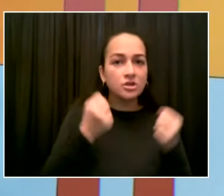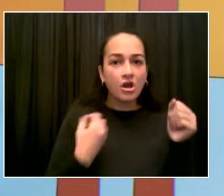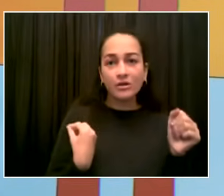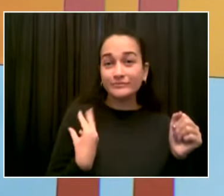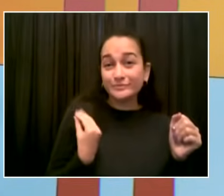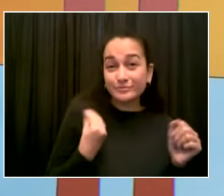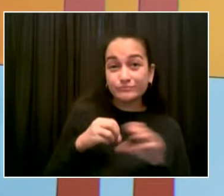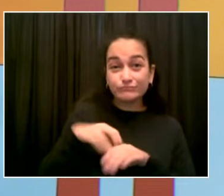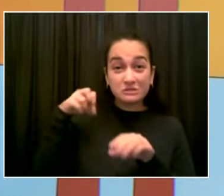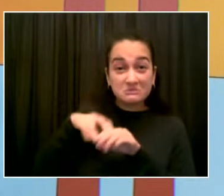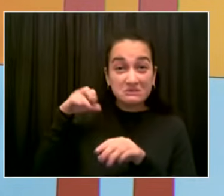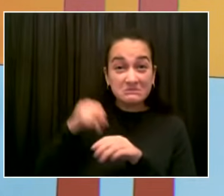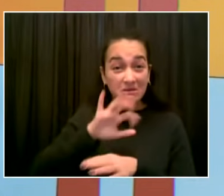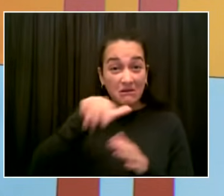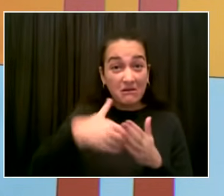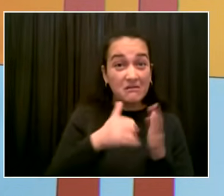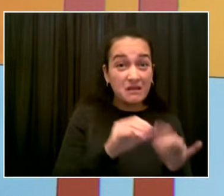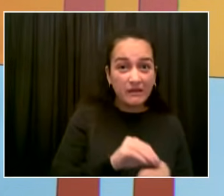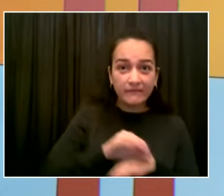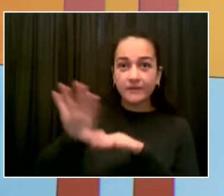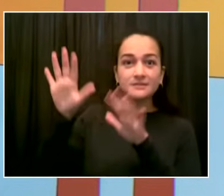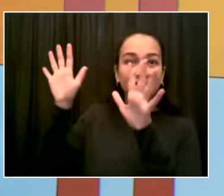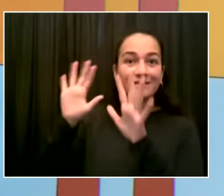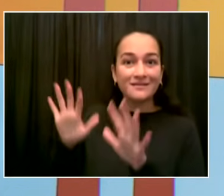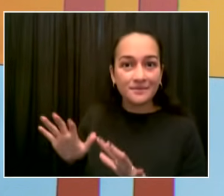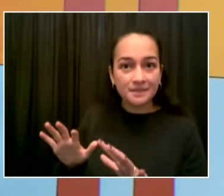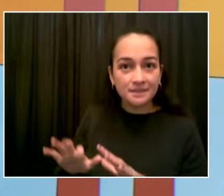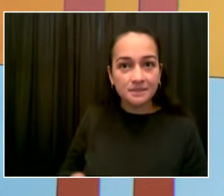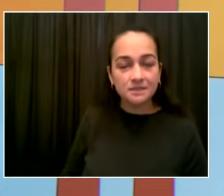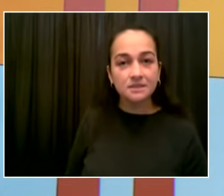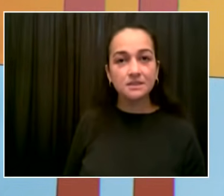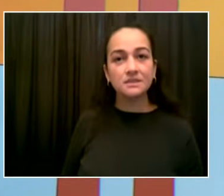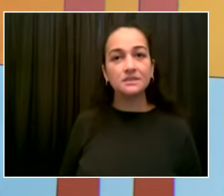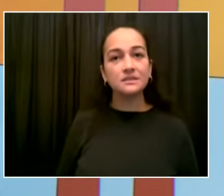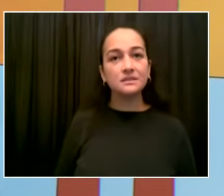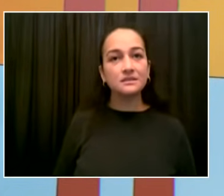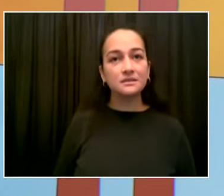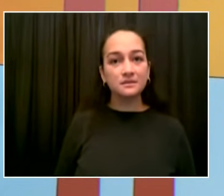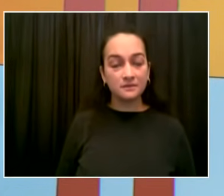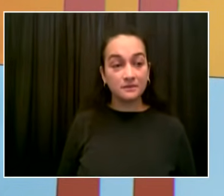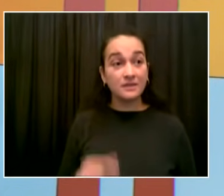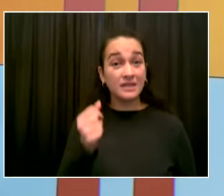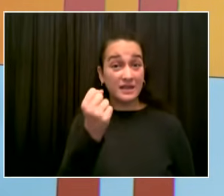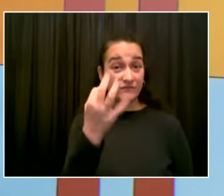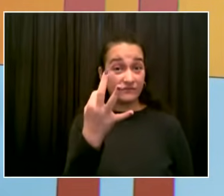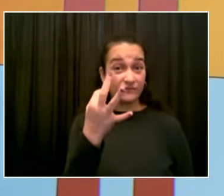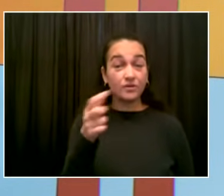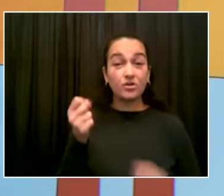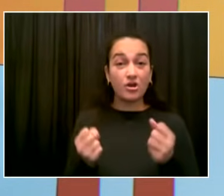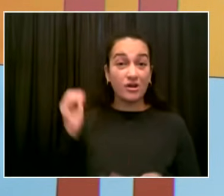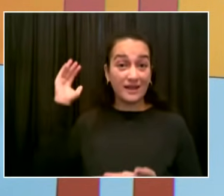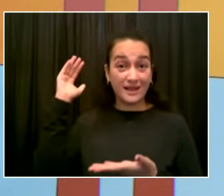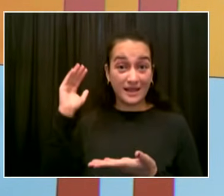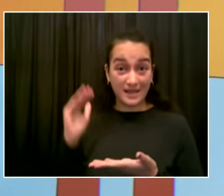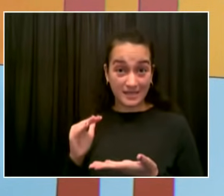REDCEU EMISSIONS. WE KNOW THEY LLWI CAUSE MORE PEOPLE TO USE MASS RATNITS. IT WILL GIVE US